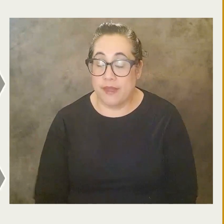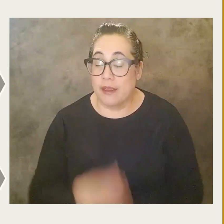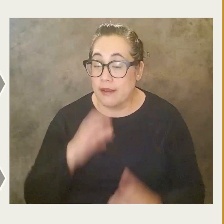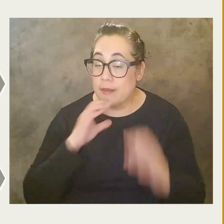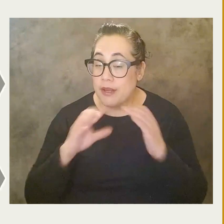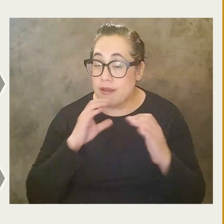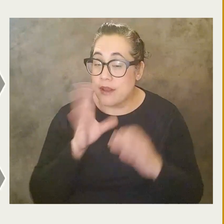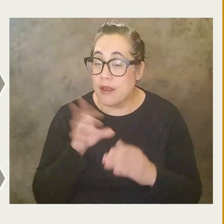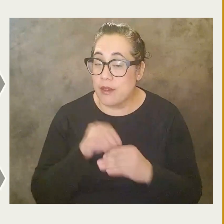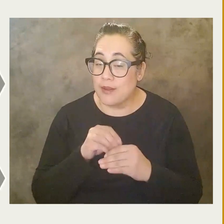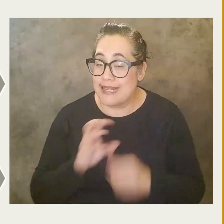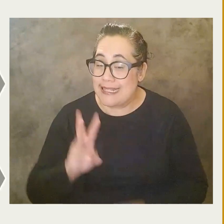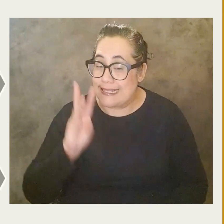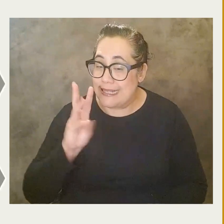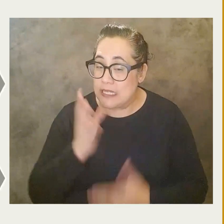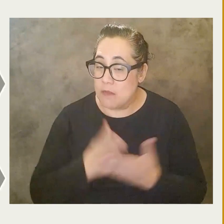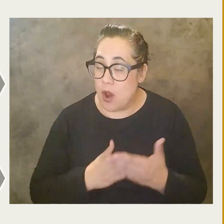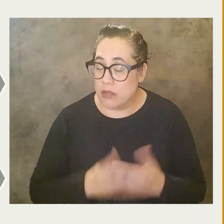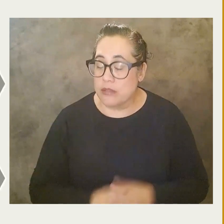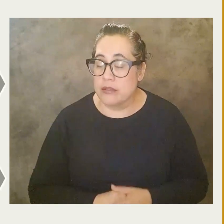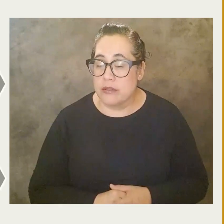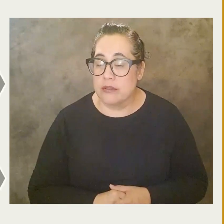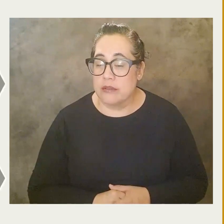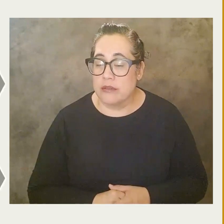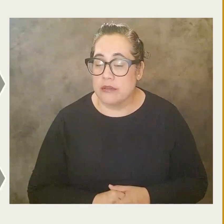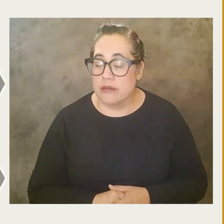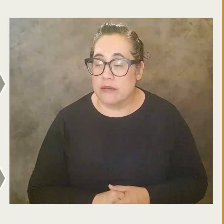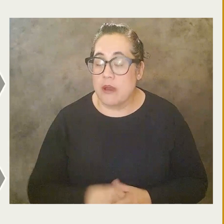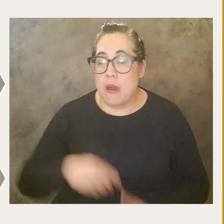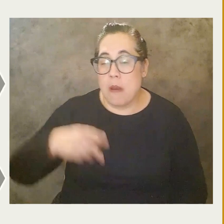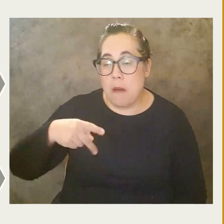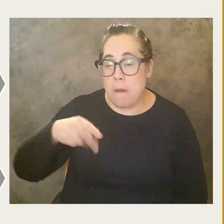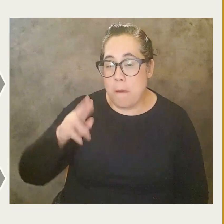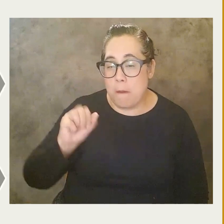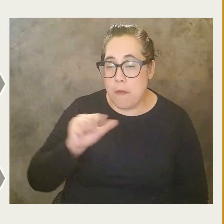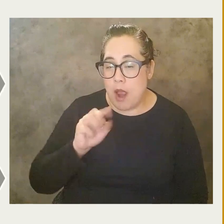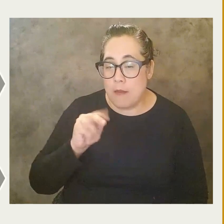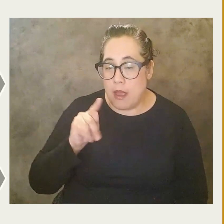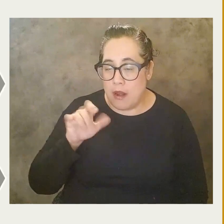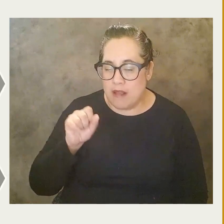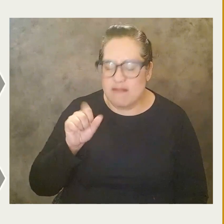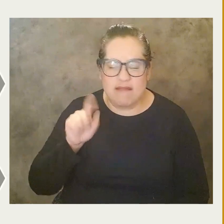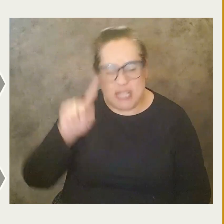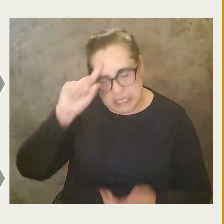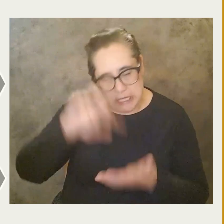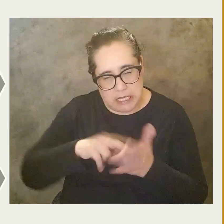Communication includes six parts. Pragmatics, the intention of the message.